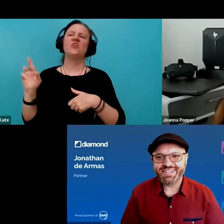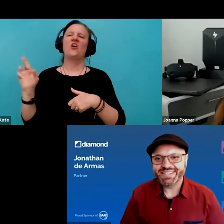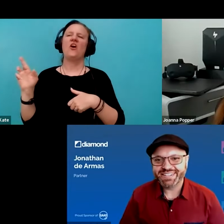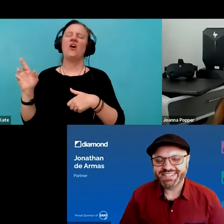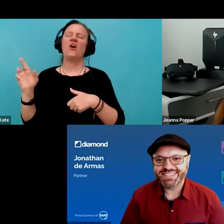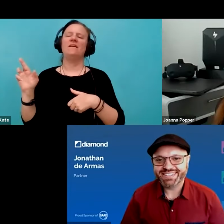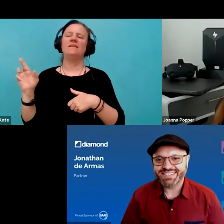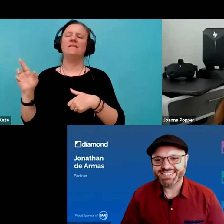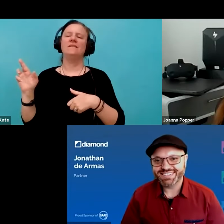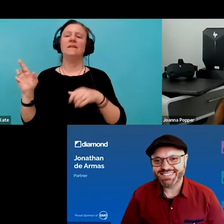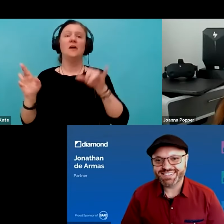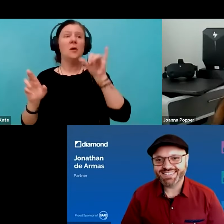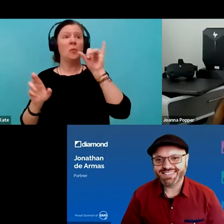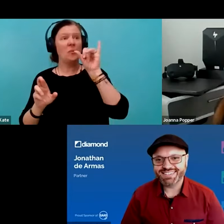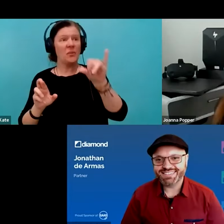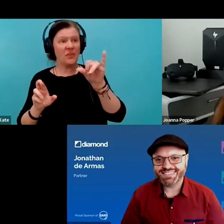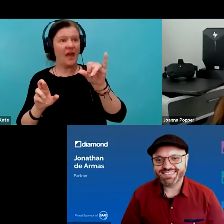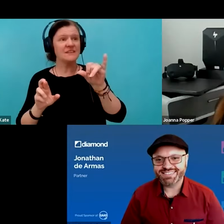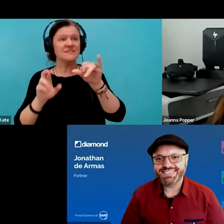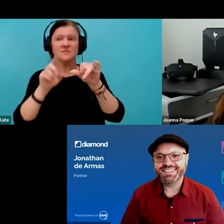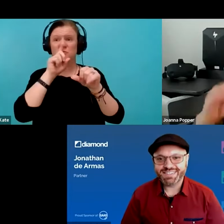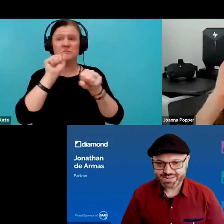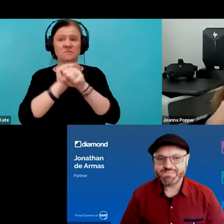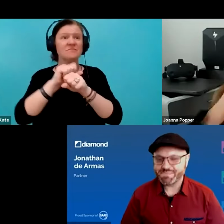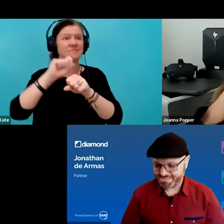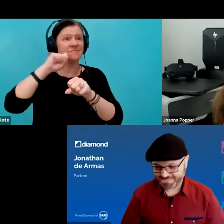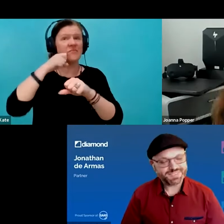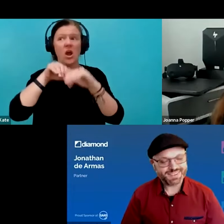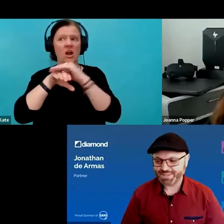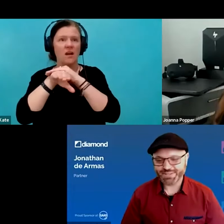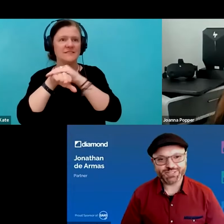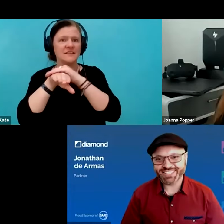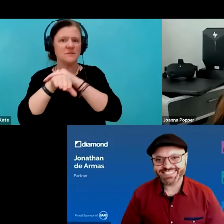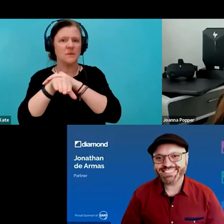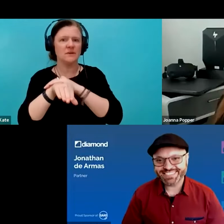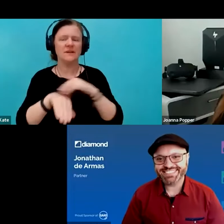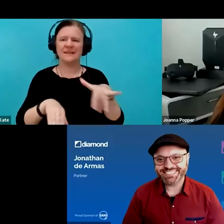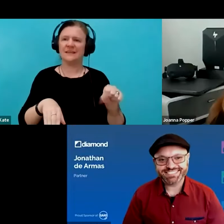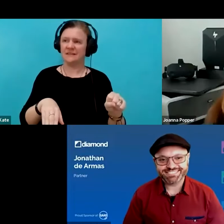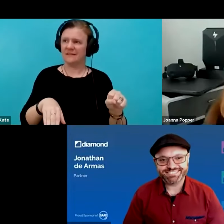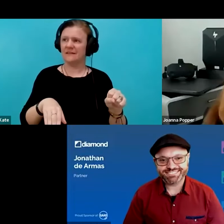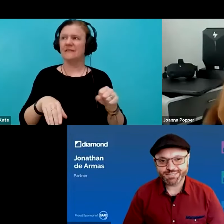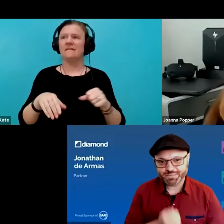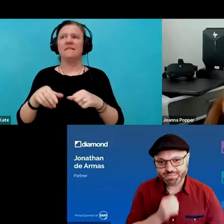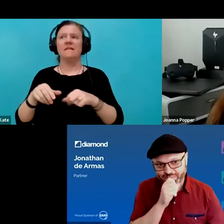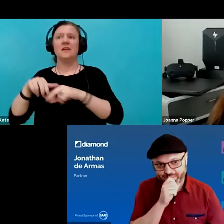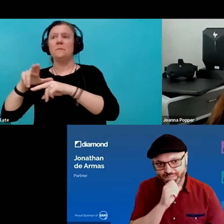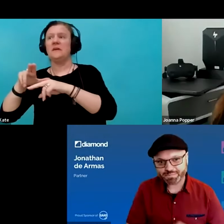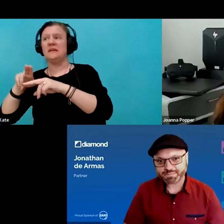think that is also part of the accessibility conversation right is that You know, so in stationery mode and